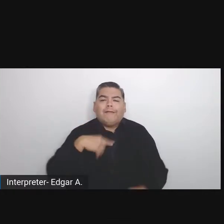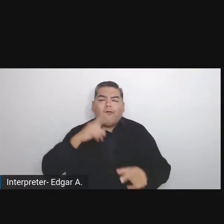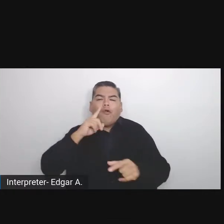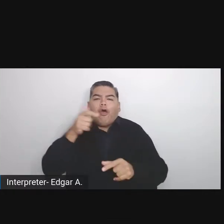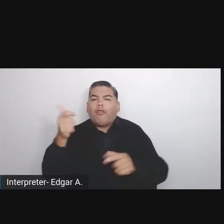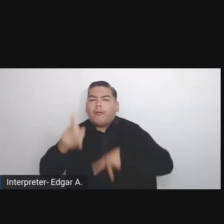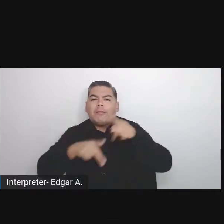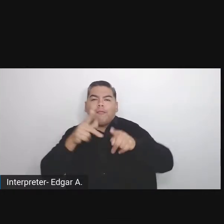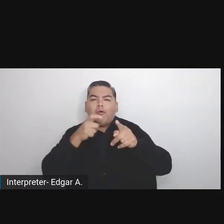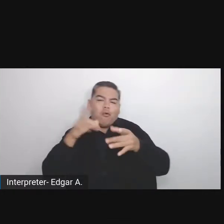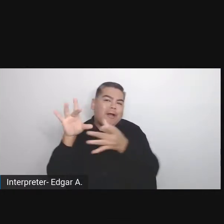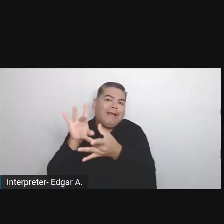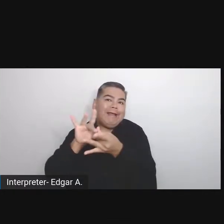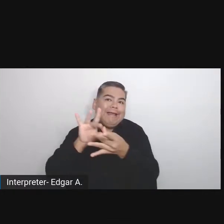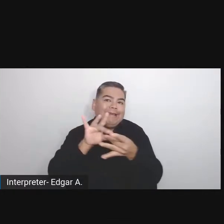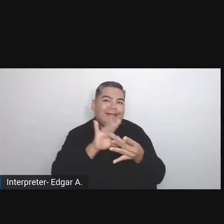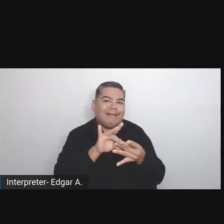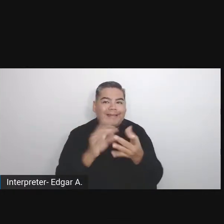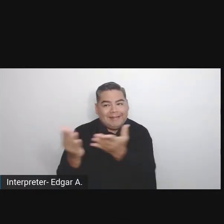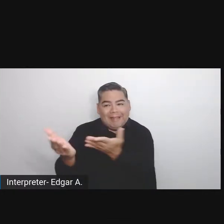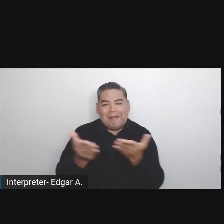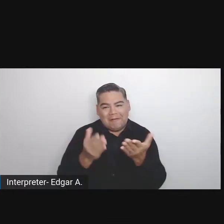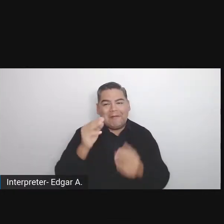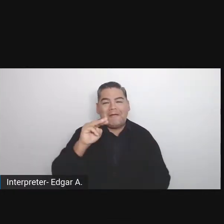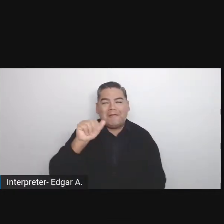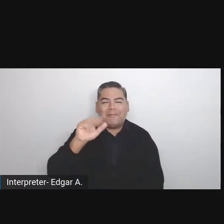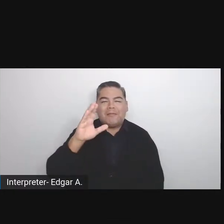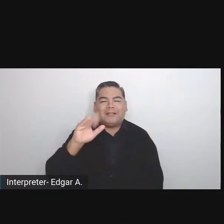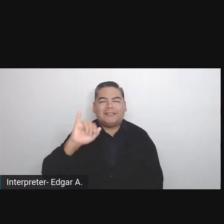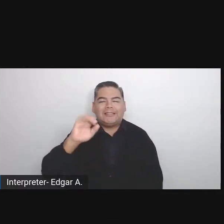Use the idea section two chat with attendees.